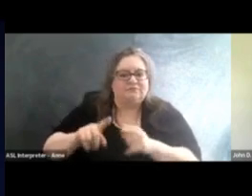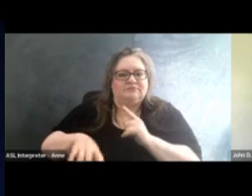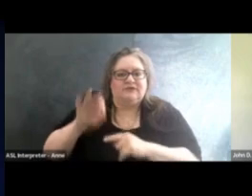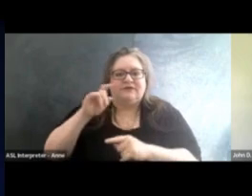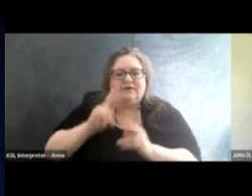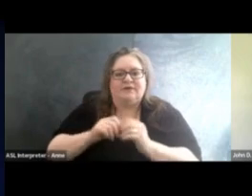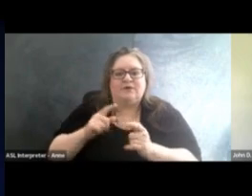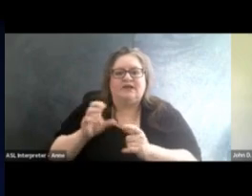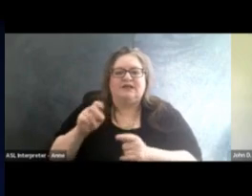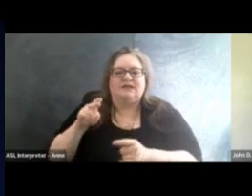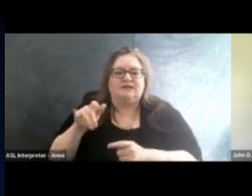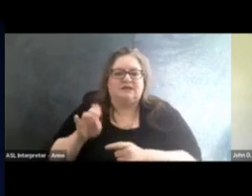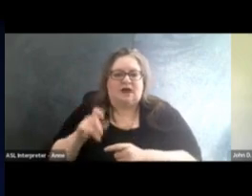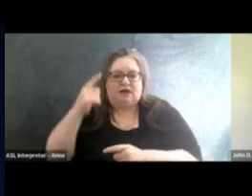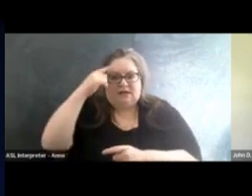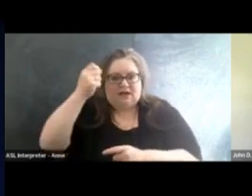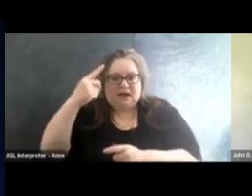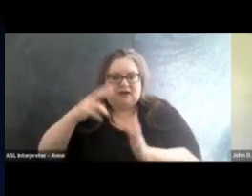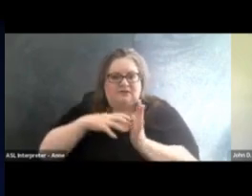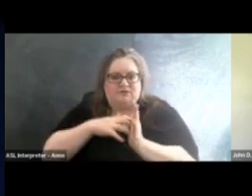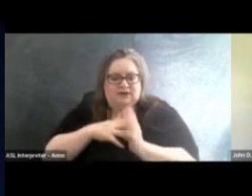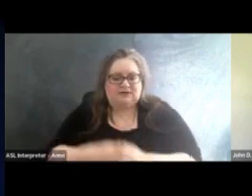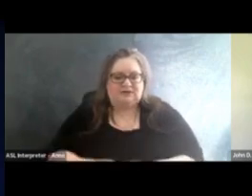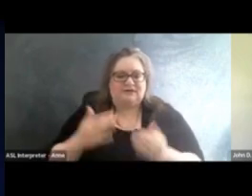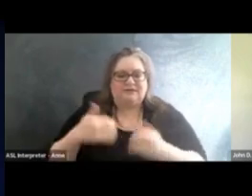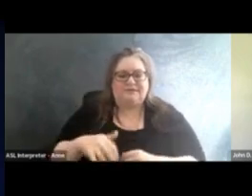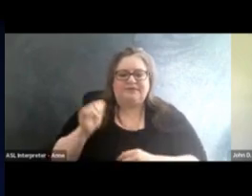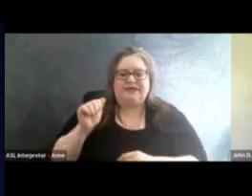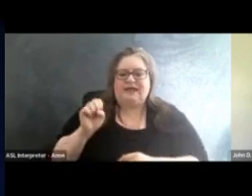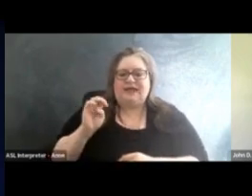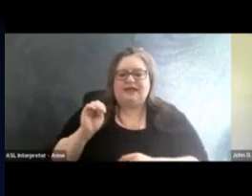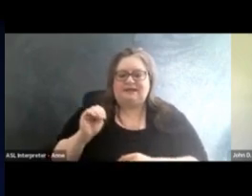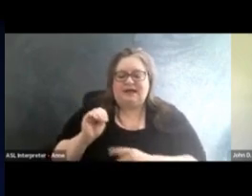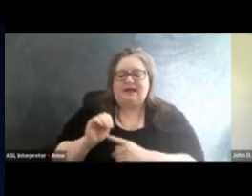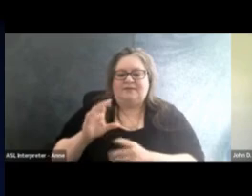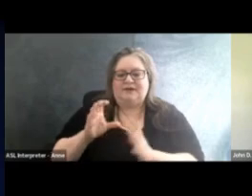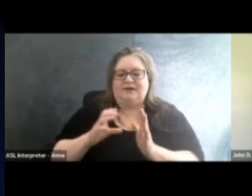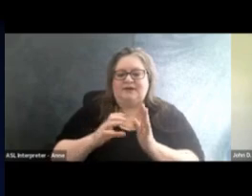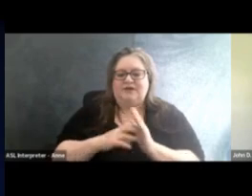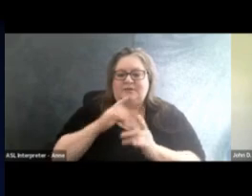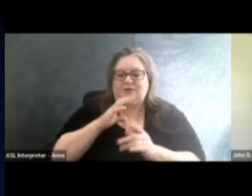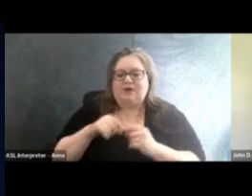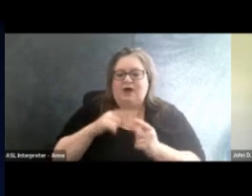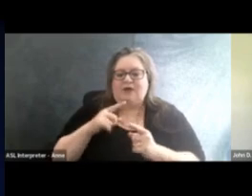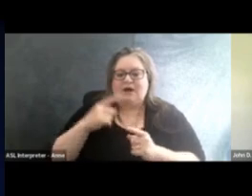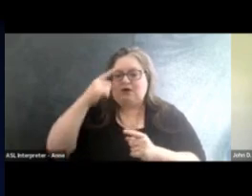weaknesses. The in the ASAM chapter, we go on to describe neurologic responsive care,